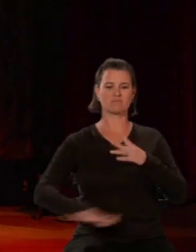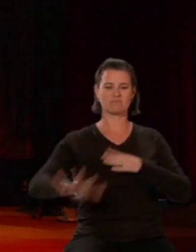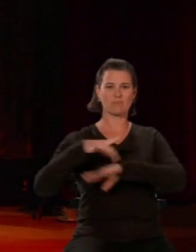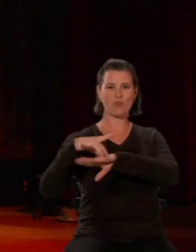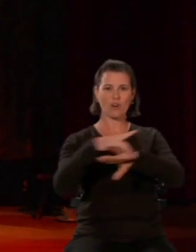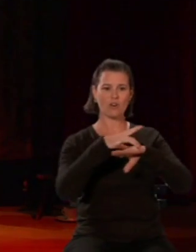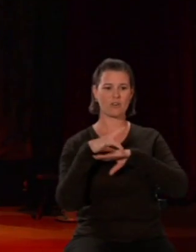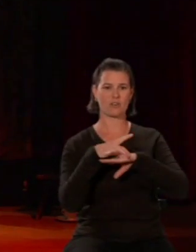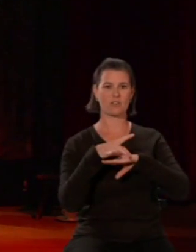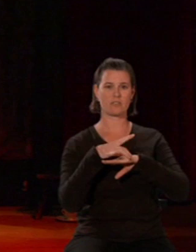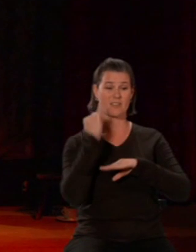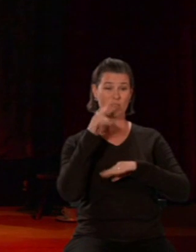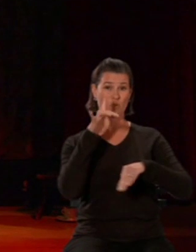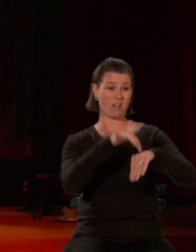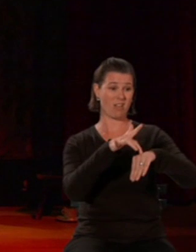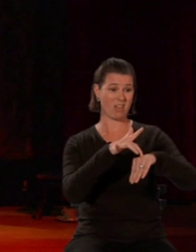Kinda makes ya drowsy to visit there.